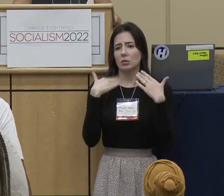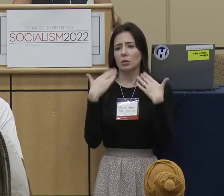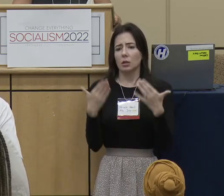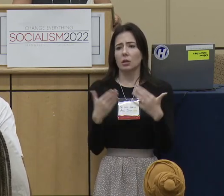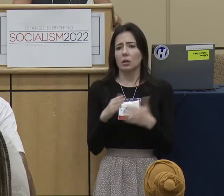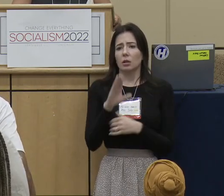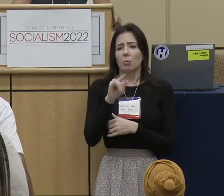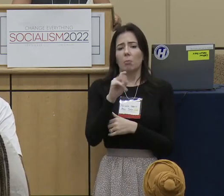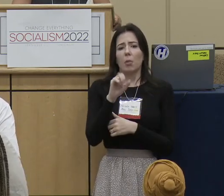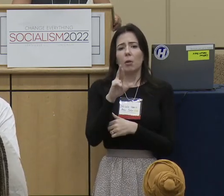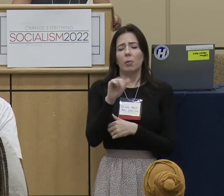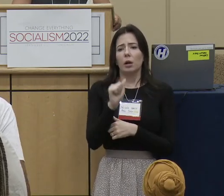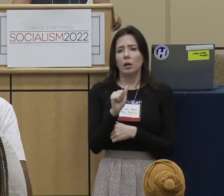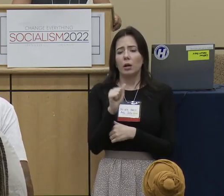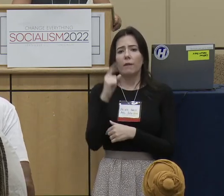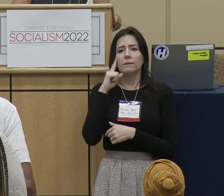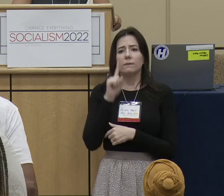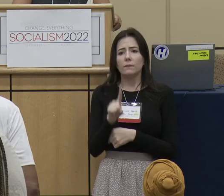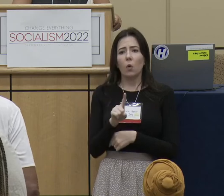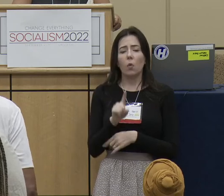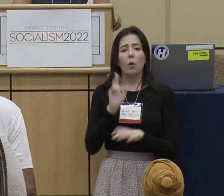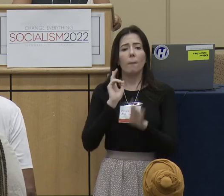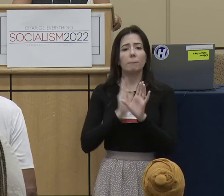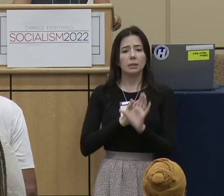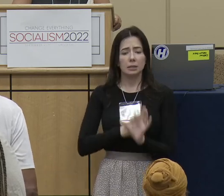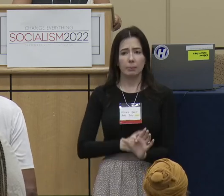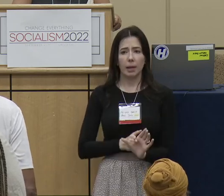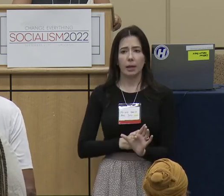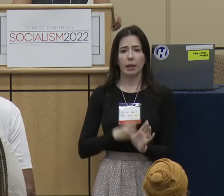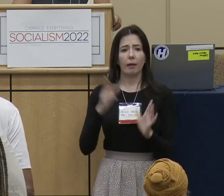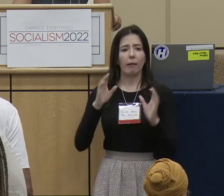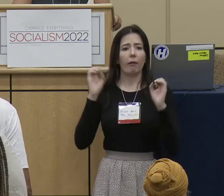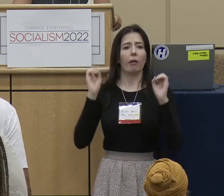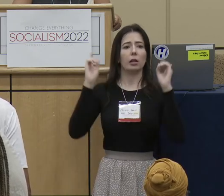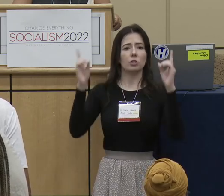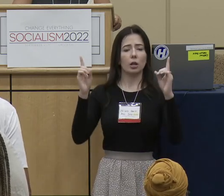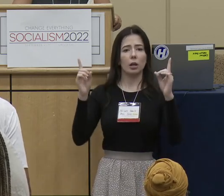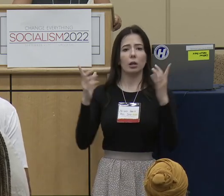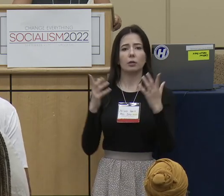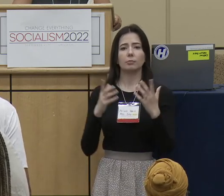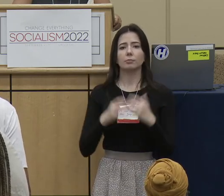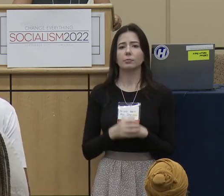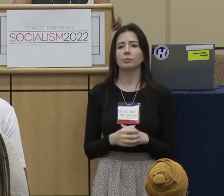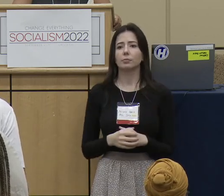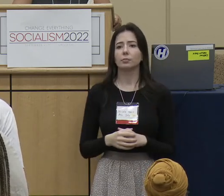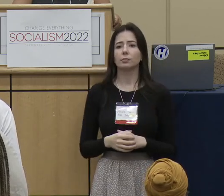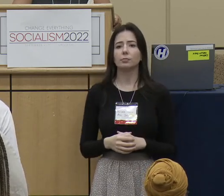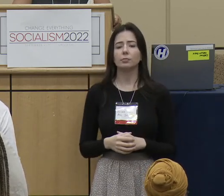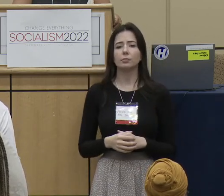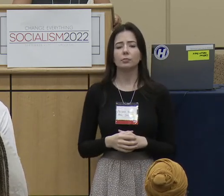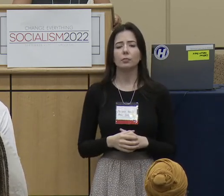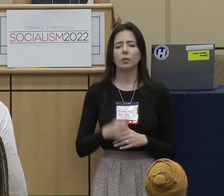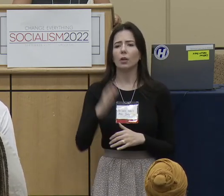to these questions, folks. Sorry. Hello, brother.